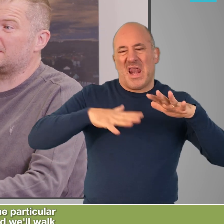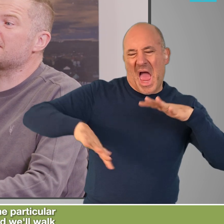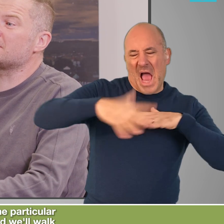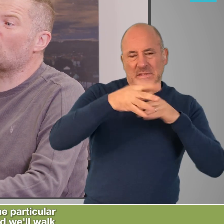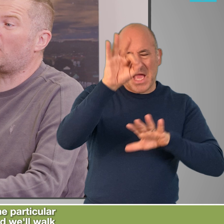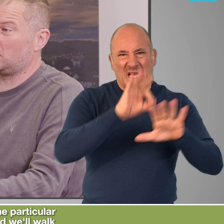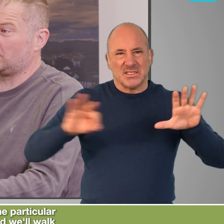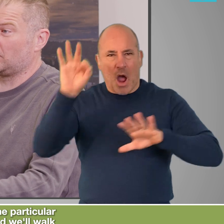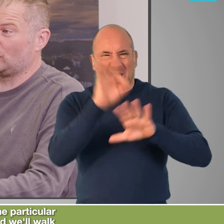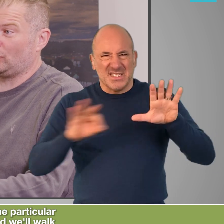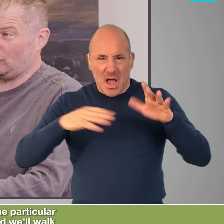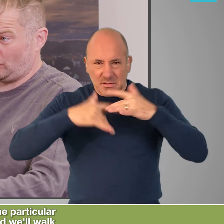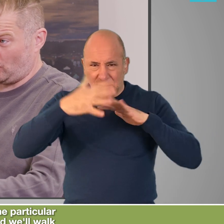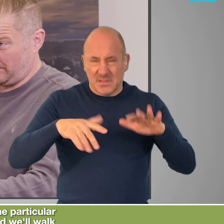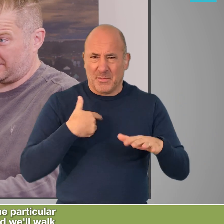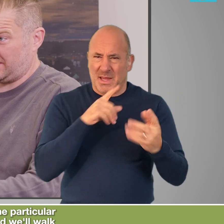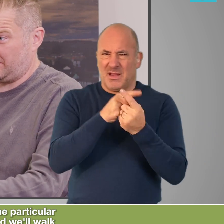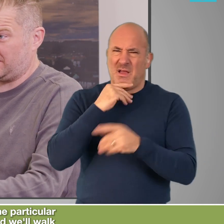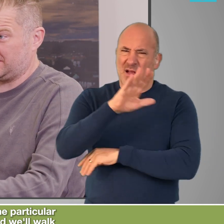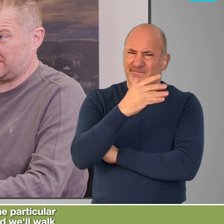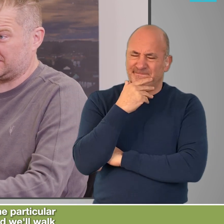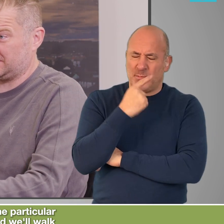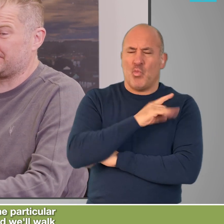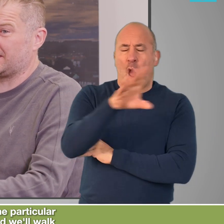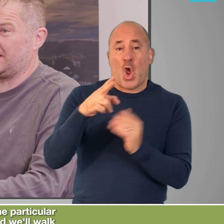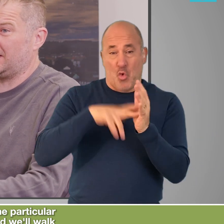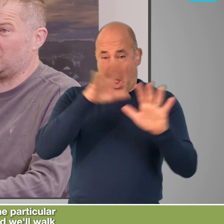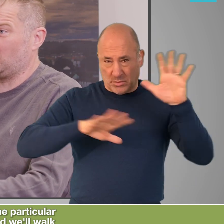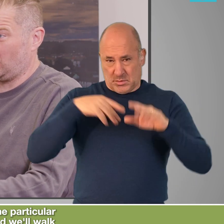let's just go out to one particular part of Newcastle and we'll walk